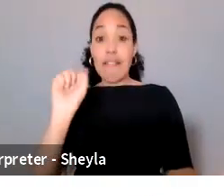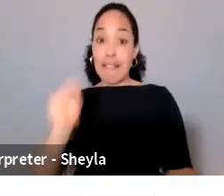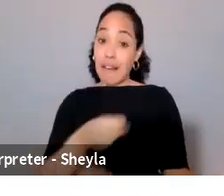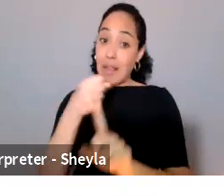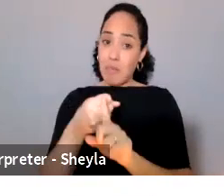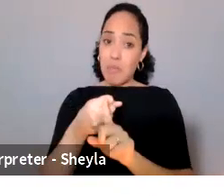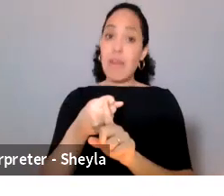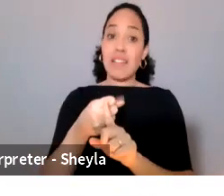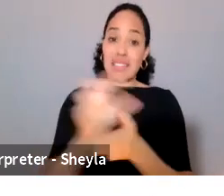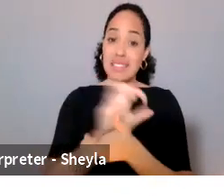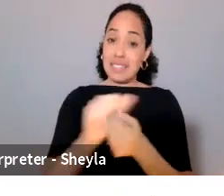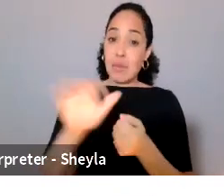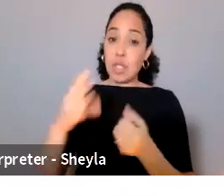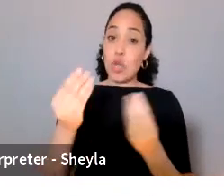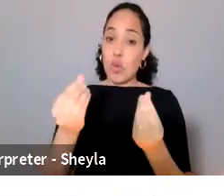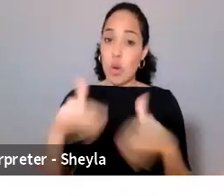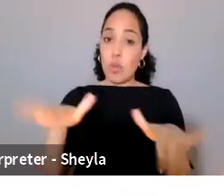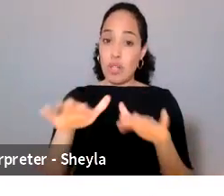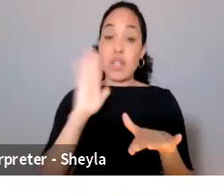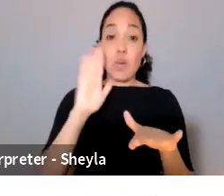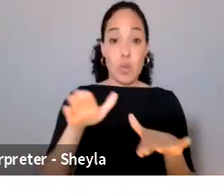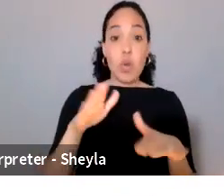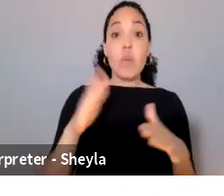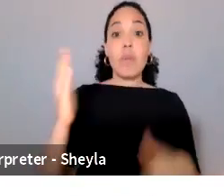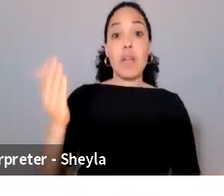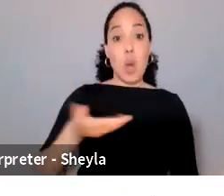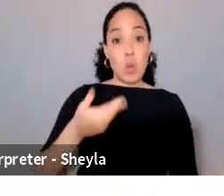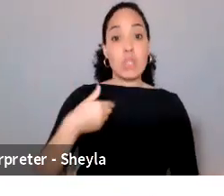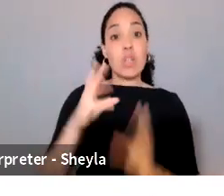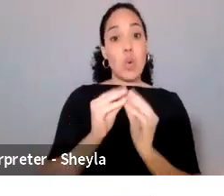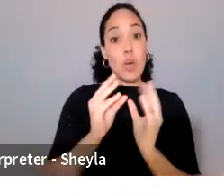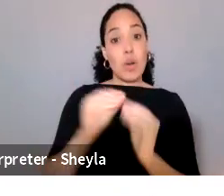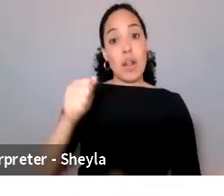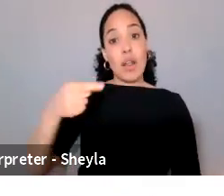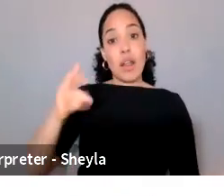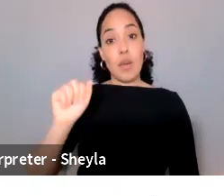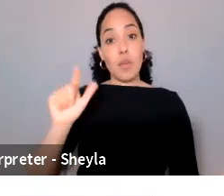specific webinar on April 20th it's from 5 30 to 6 30 and I'll ask that you join us if you'd like